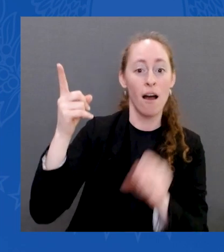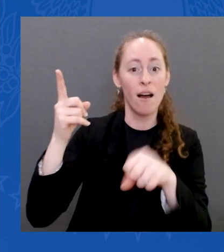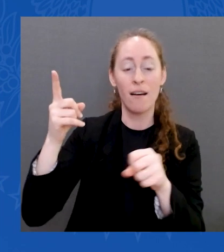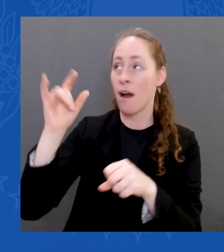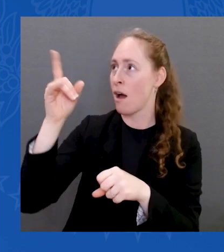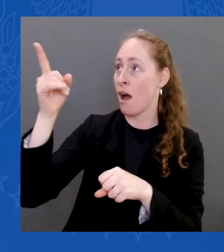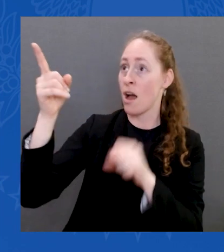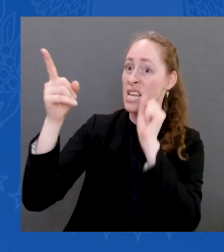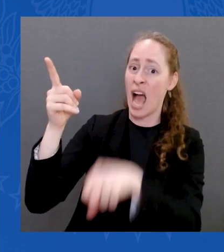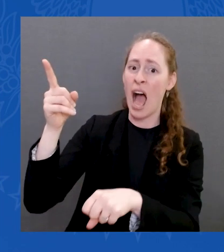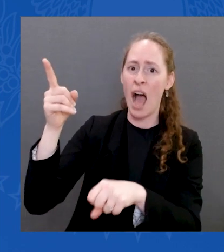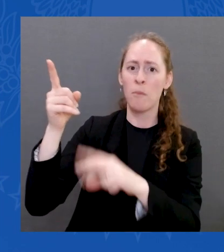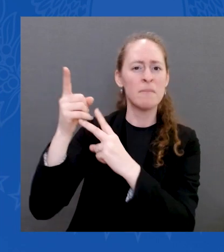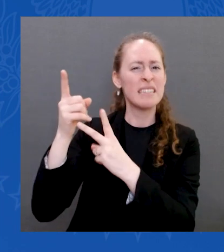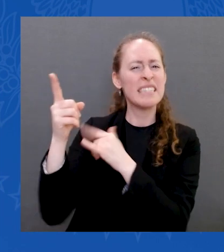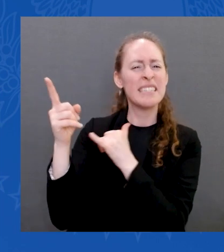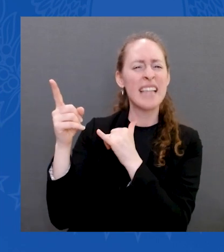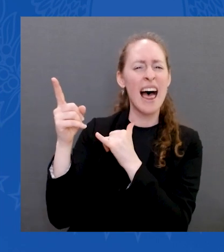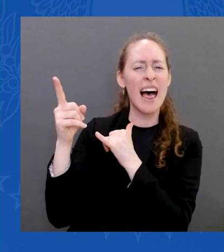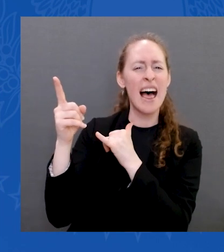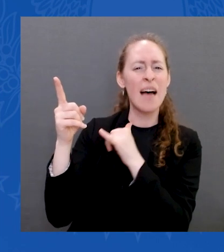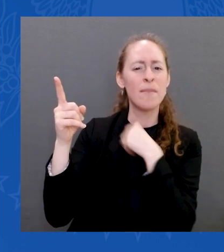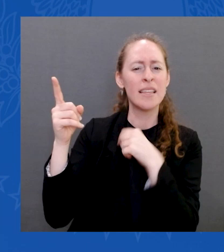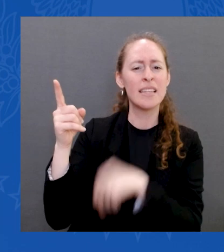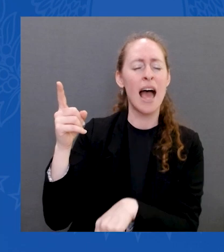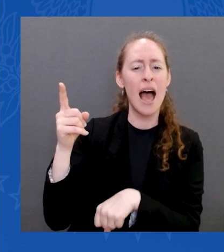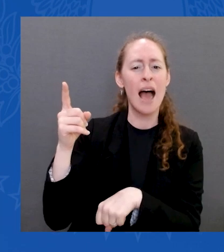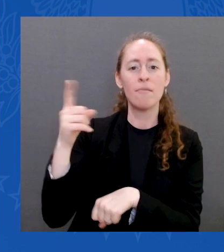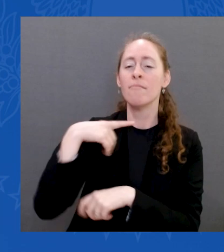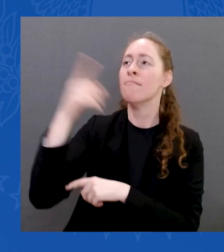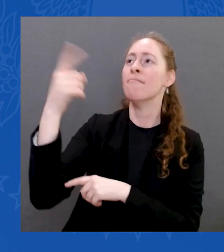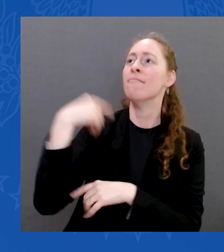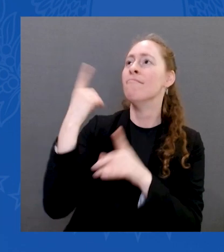I could see myself as I reflect on the lessons